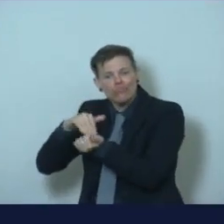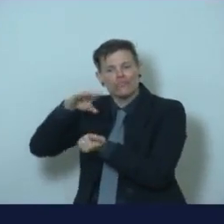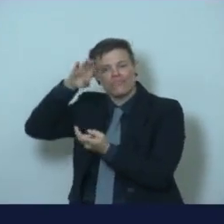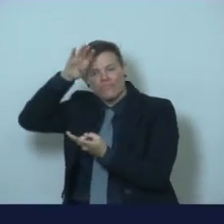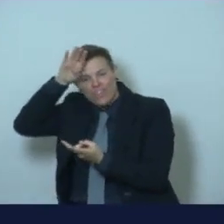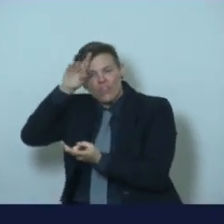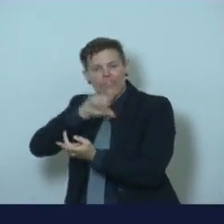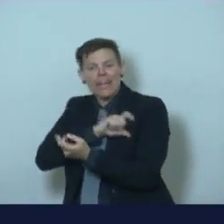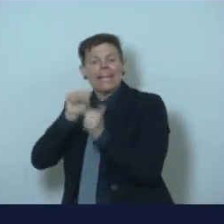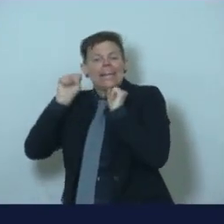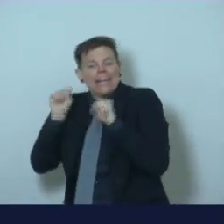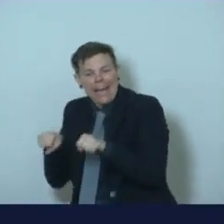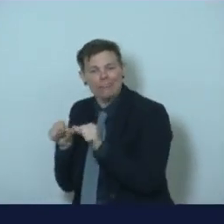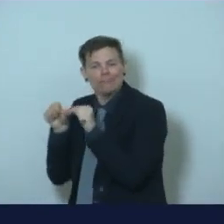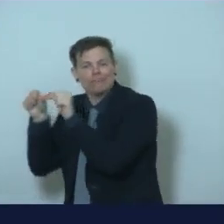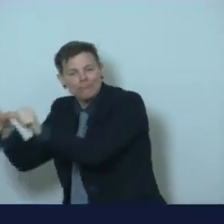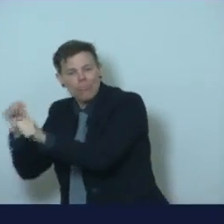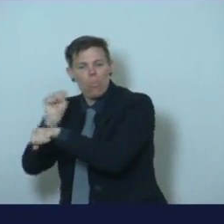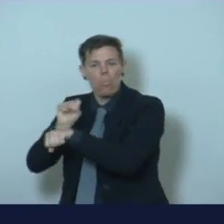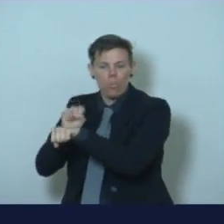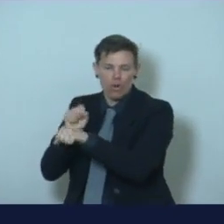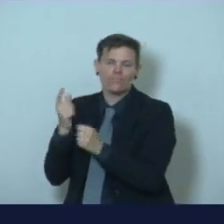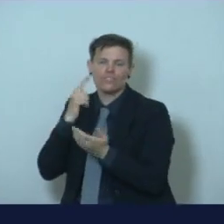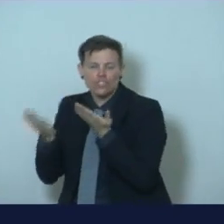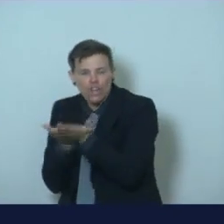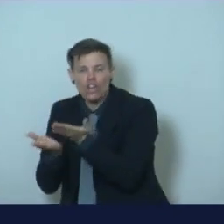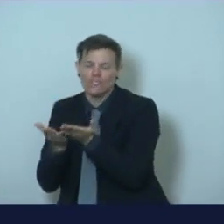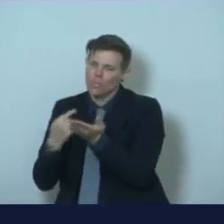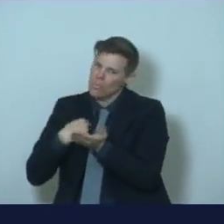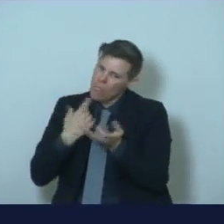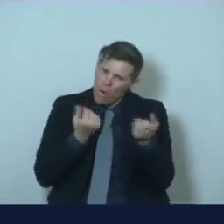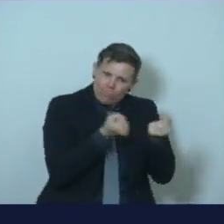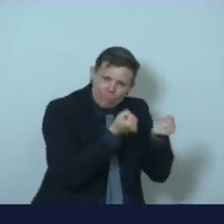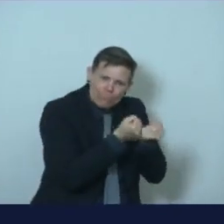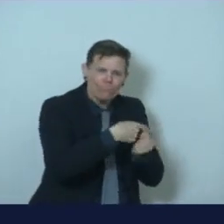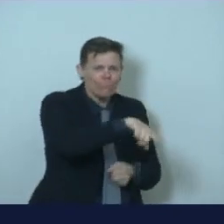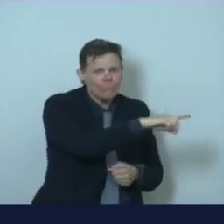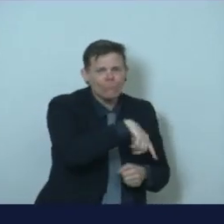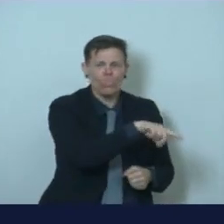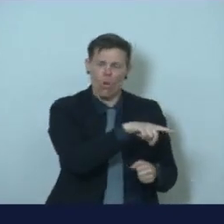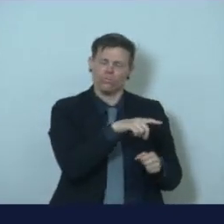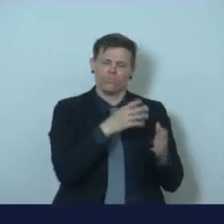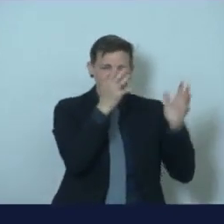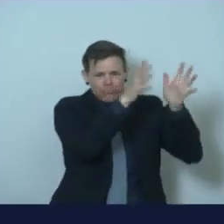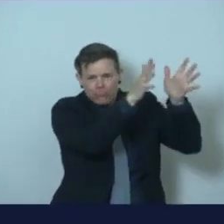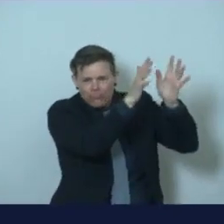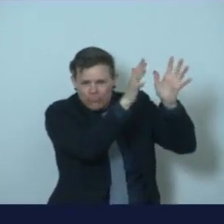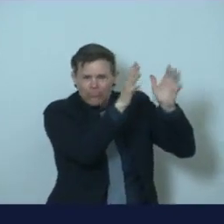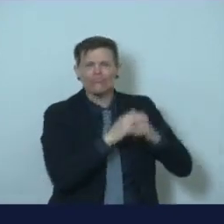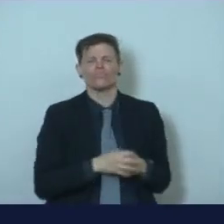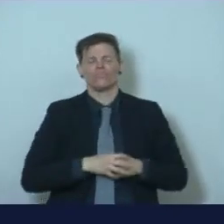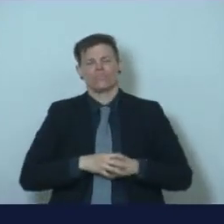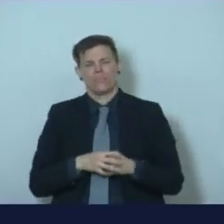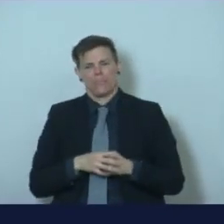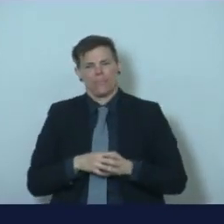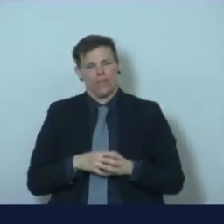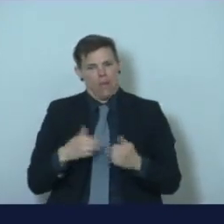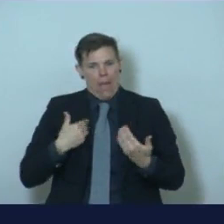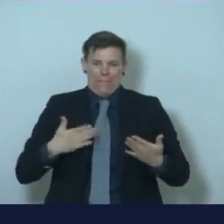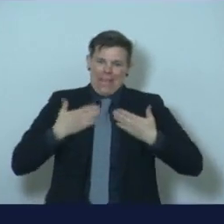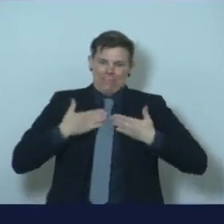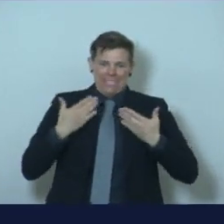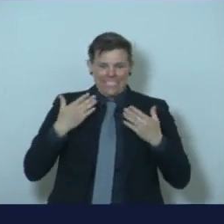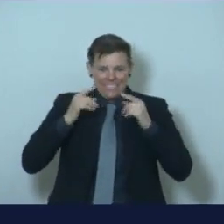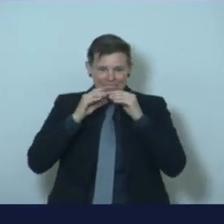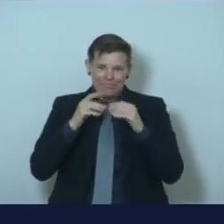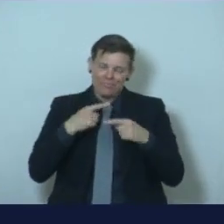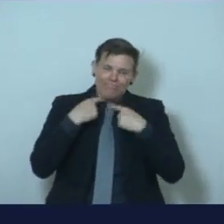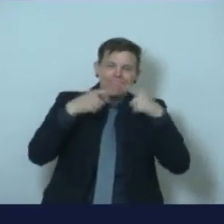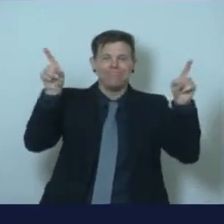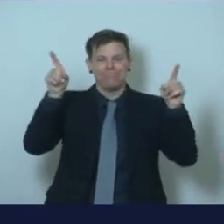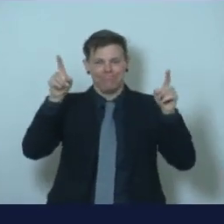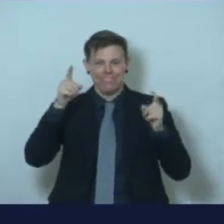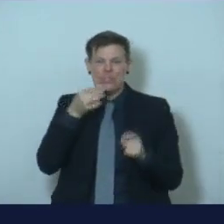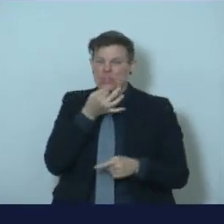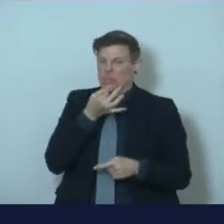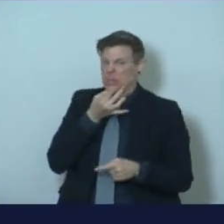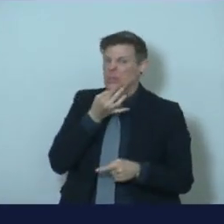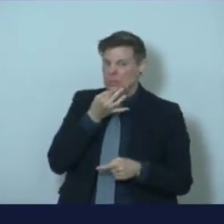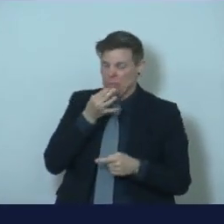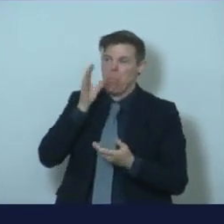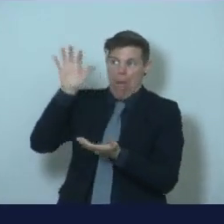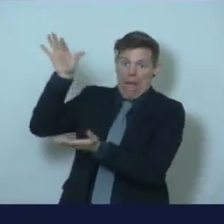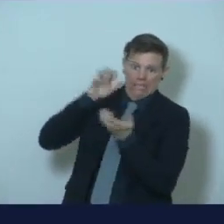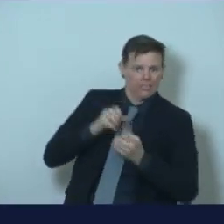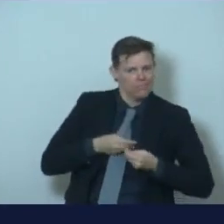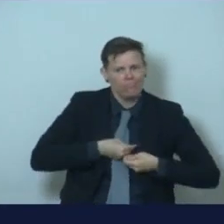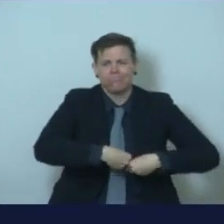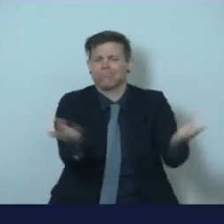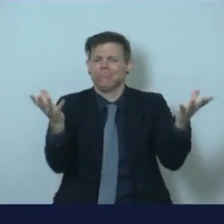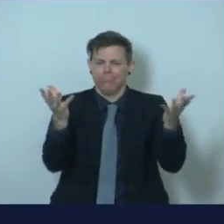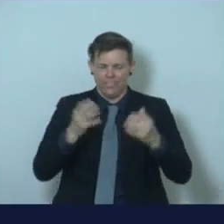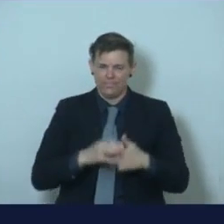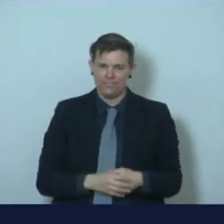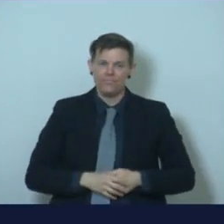SO A HUGE SHOUT-OUT TO THE CHILDCARE CENTER AND ALL OF THOSE WORKERS WE ARE GRATEFUL AND VERY PLEASED TO ANNOUNCE THIS AND PEOPLE SHOULD EXPECT THIS TO HAPPEN AS QUICKLY AS WE